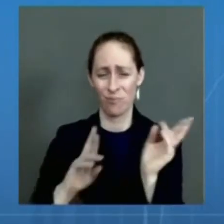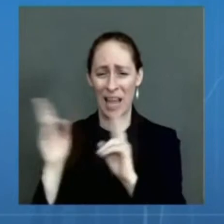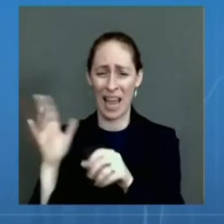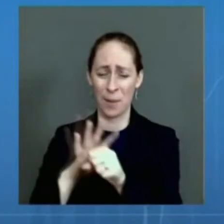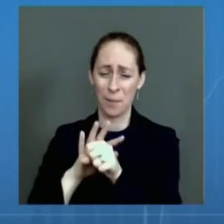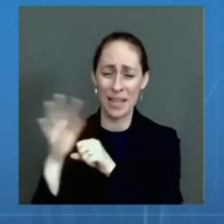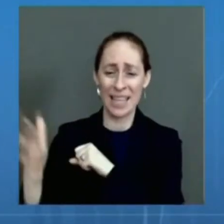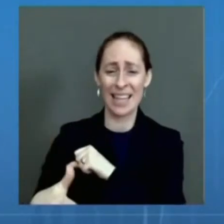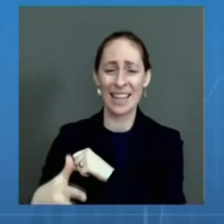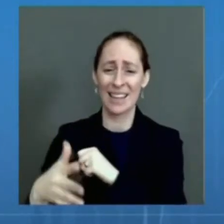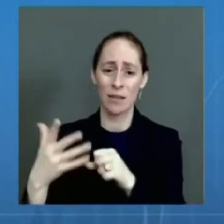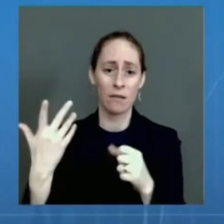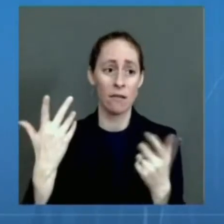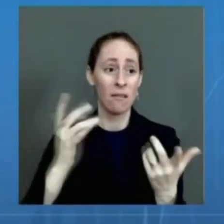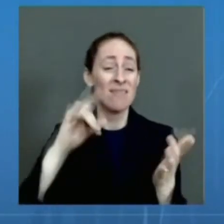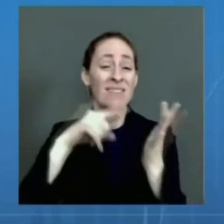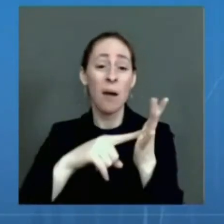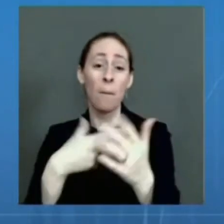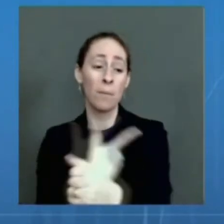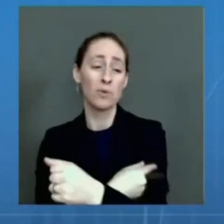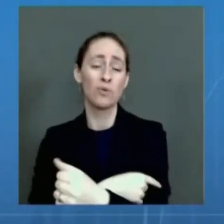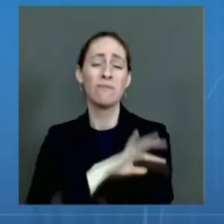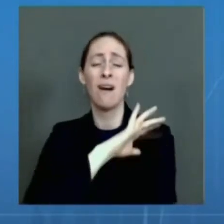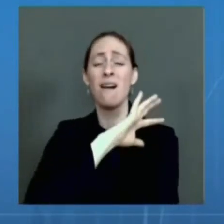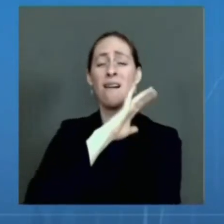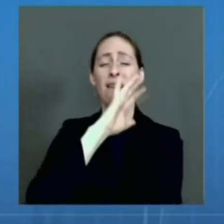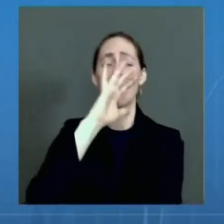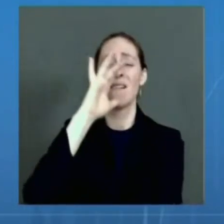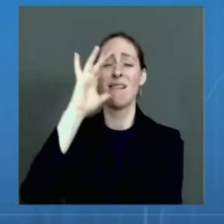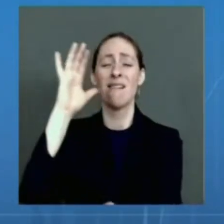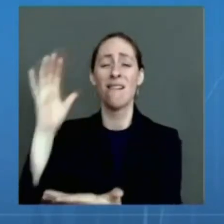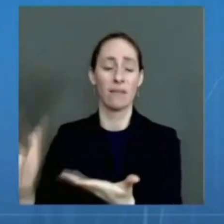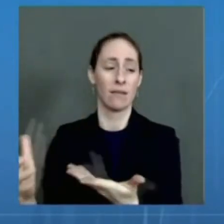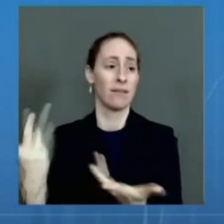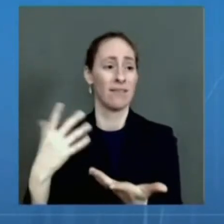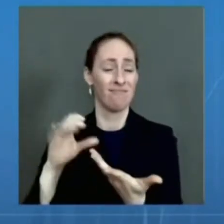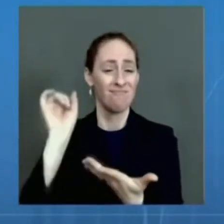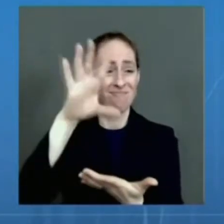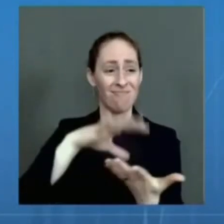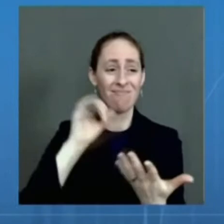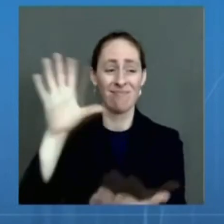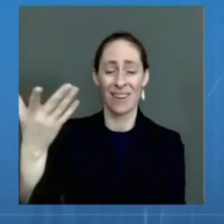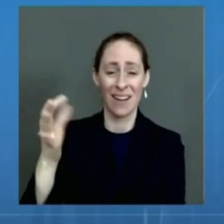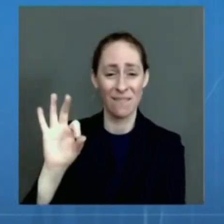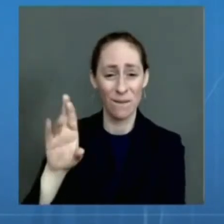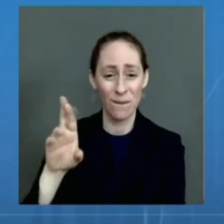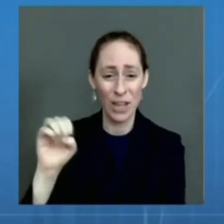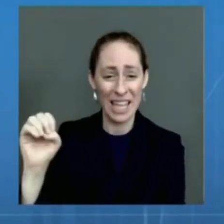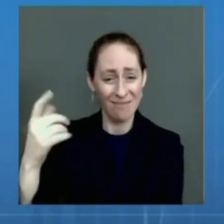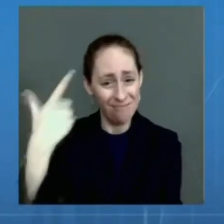BOOSTER SHOTS AVAILABLE AT CONVENIENT LOCATIONS AND FOR NO COST.